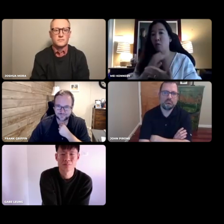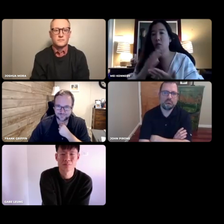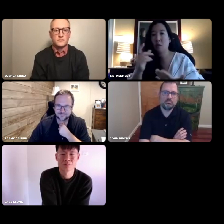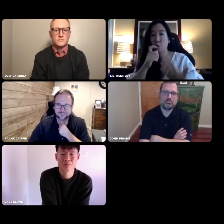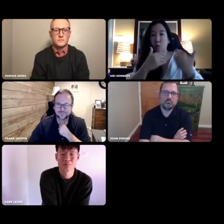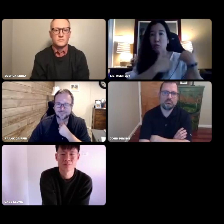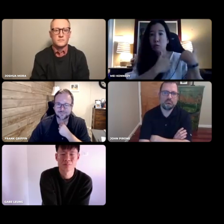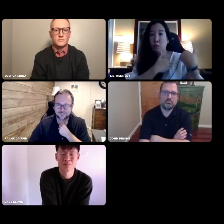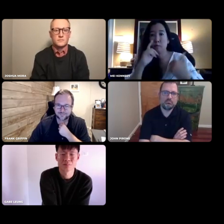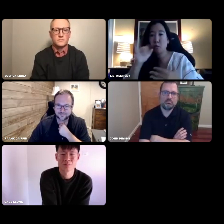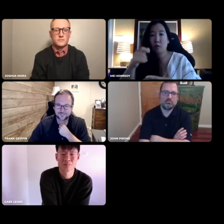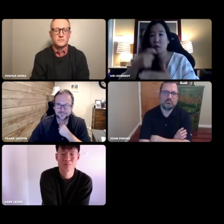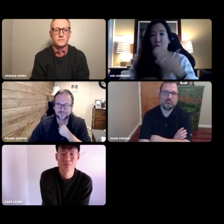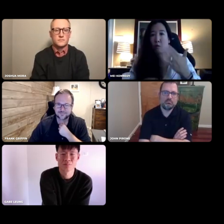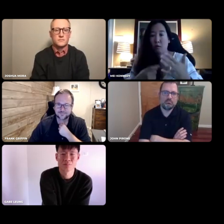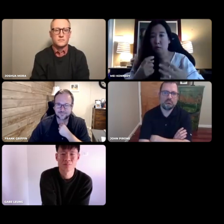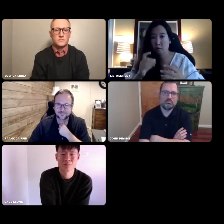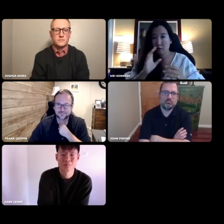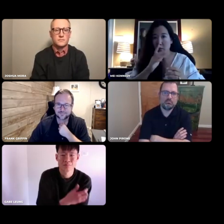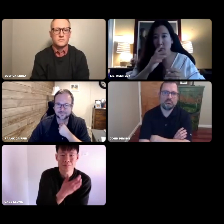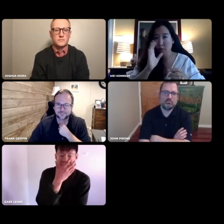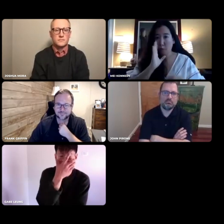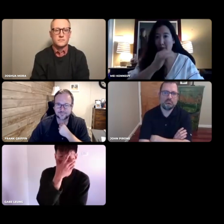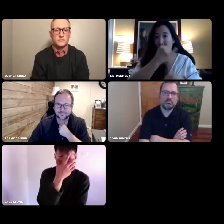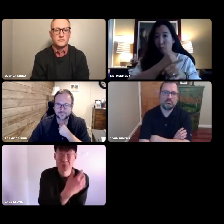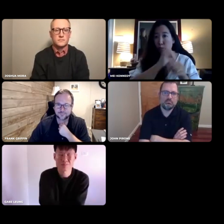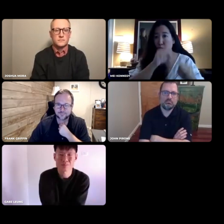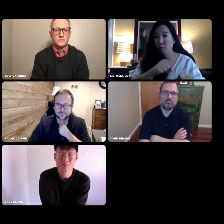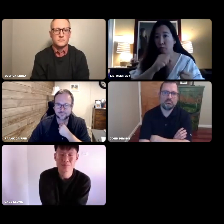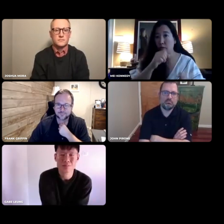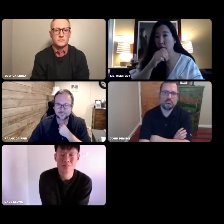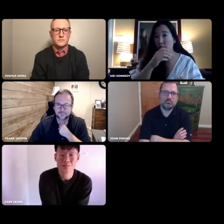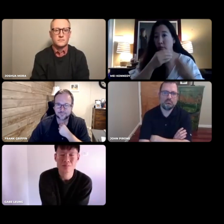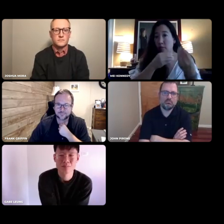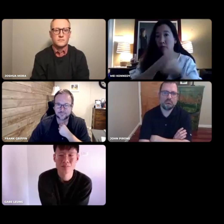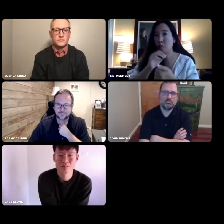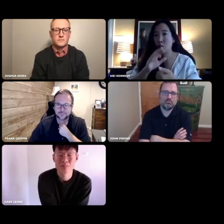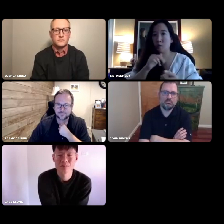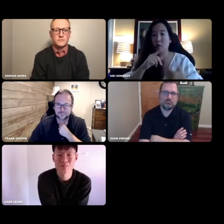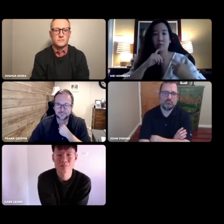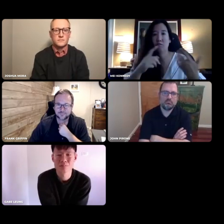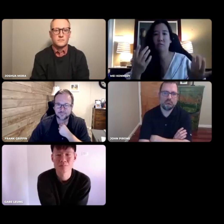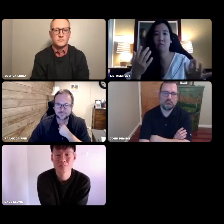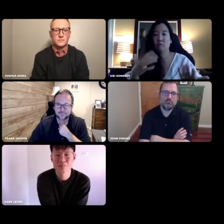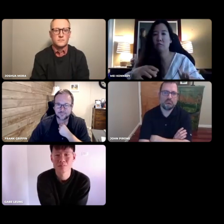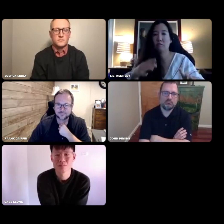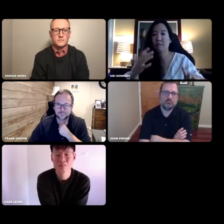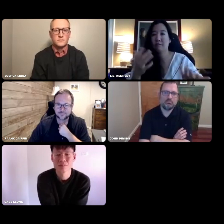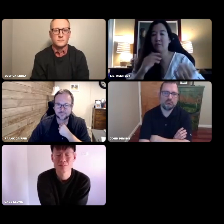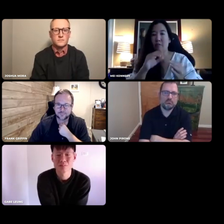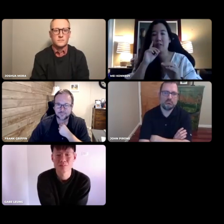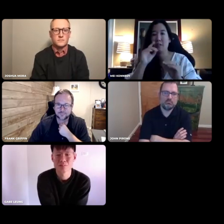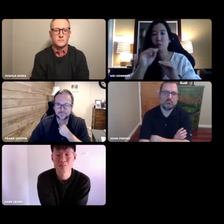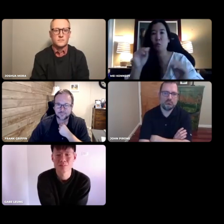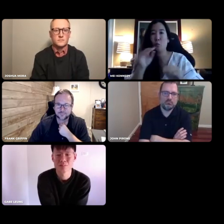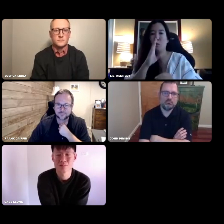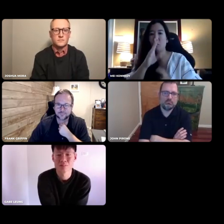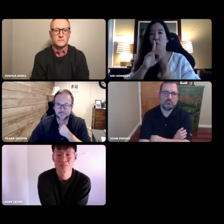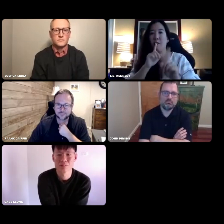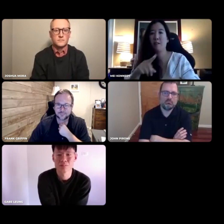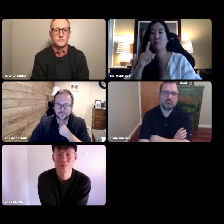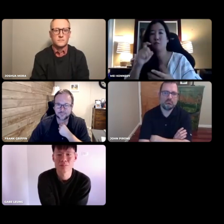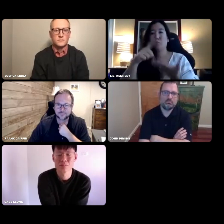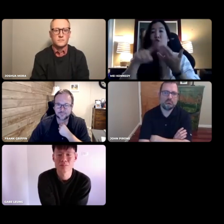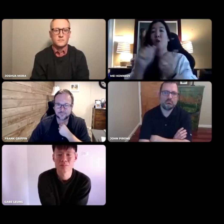No one . . . who is responsible for the cost of the design of this new concept?